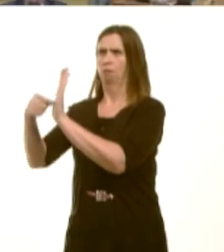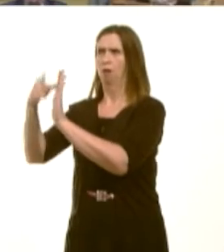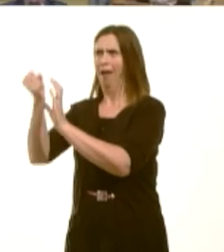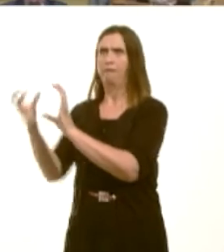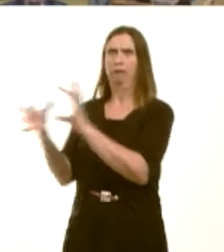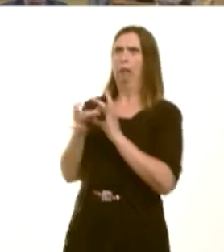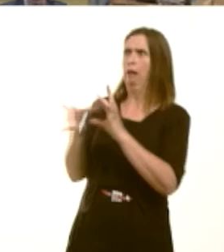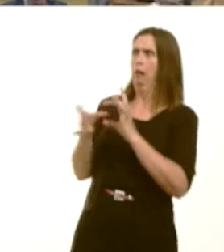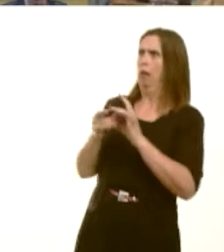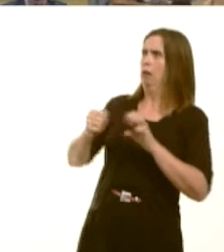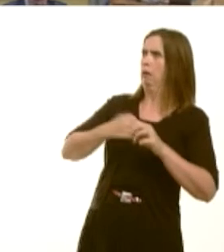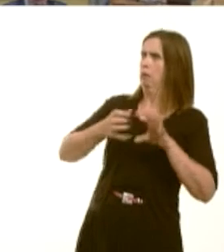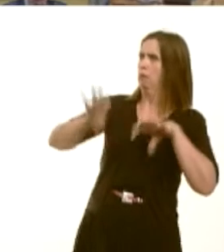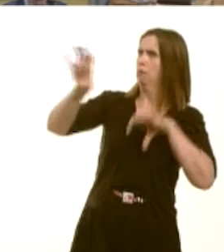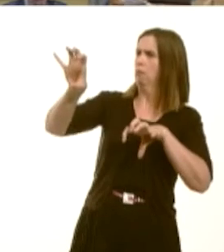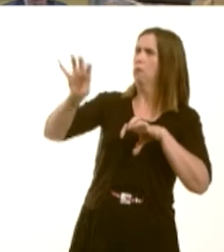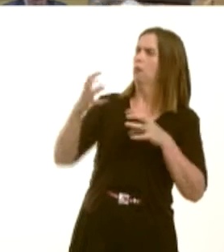Yr Arglwydd / Lord Elis-Thomas: I thank the First Minister for his answer.